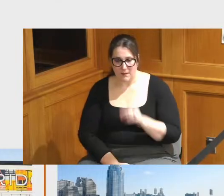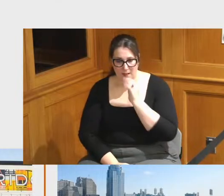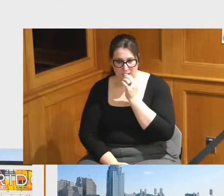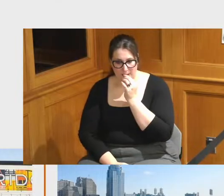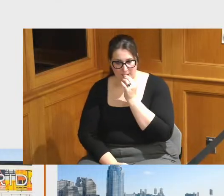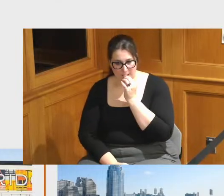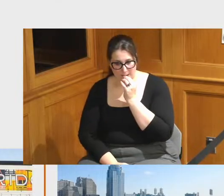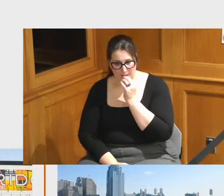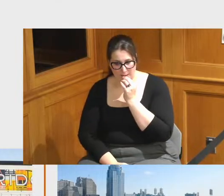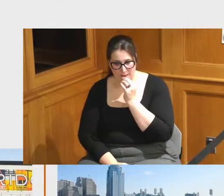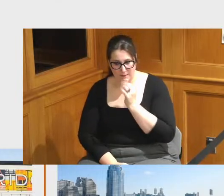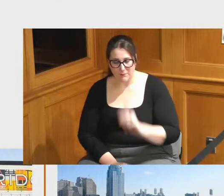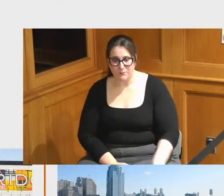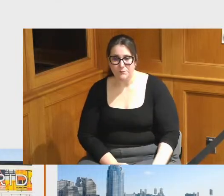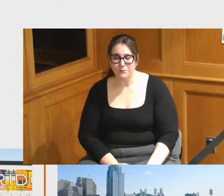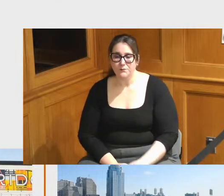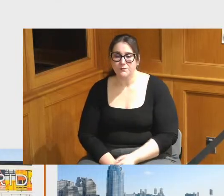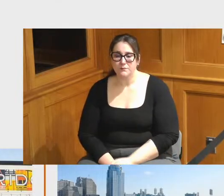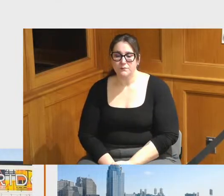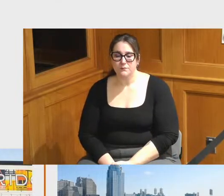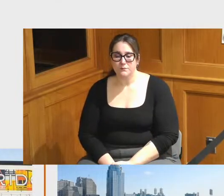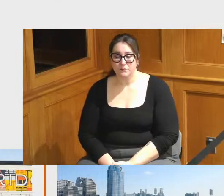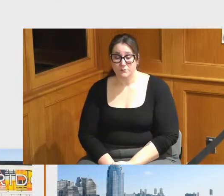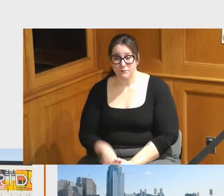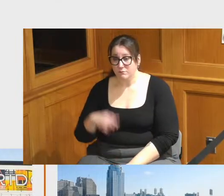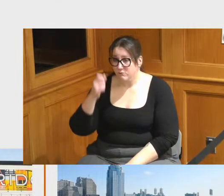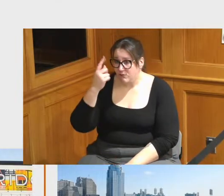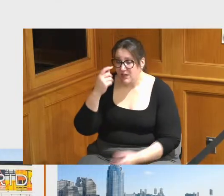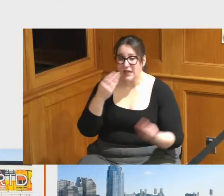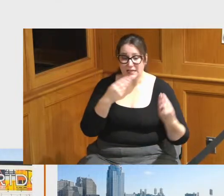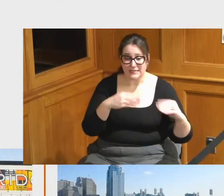experiential retail and neighborhood level retail that serves the entertainment side but also serves